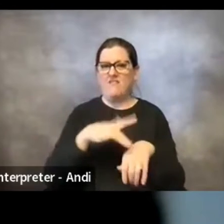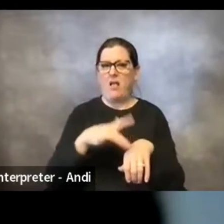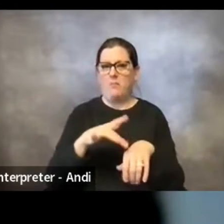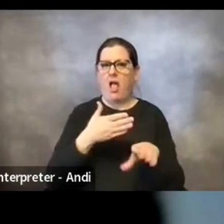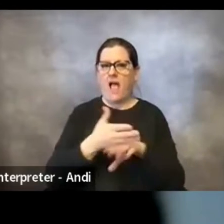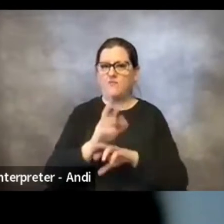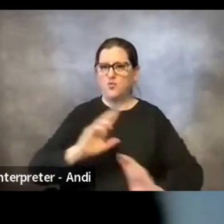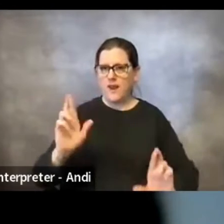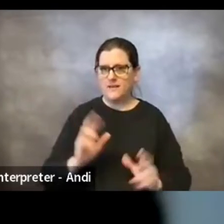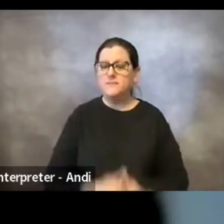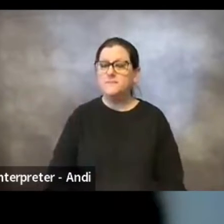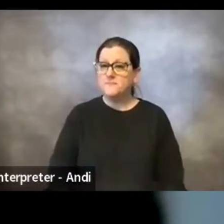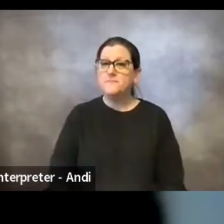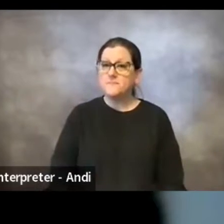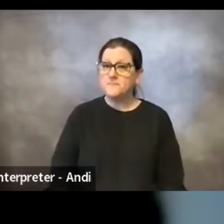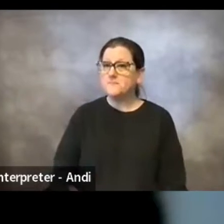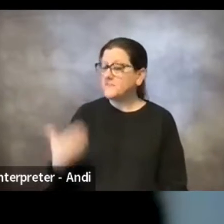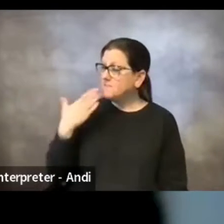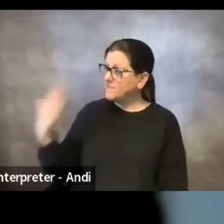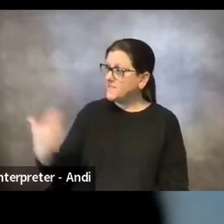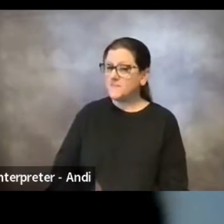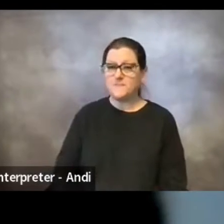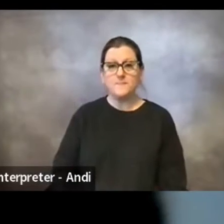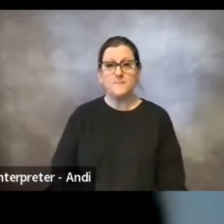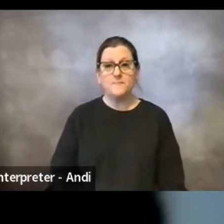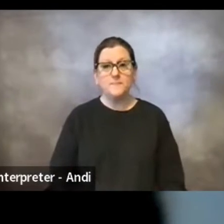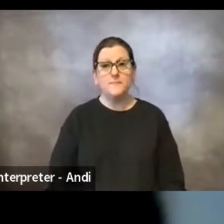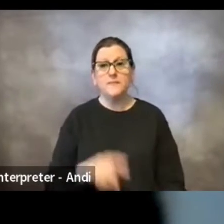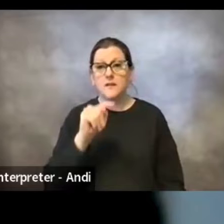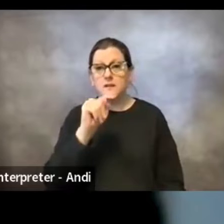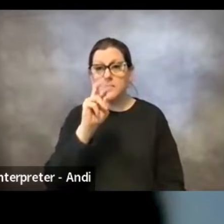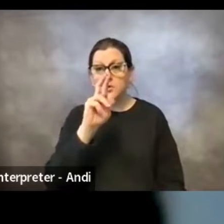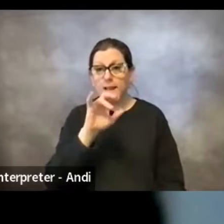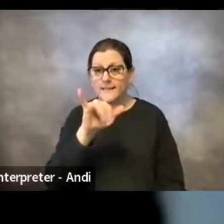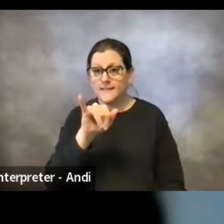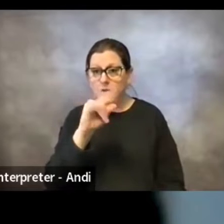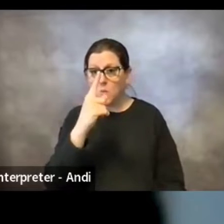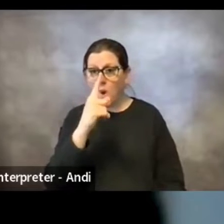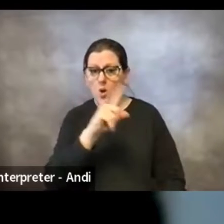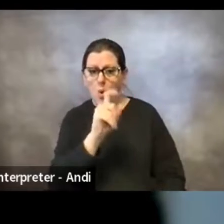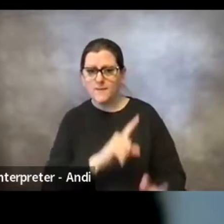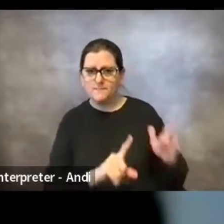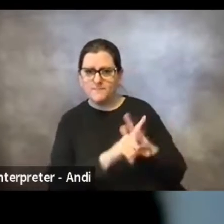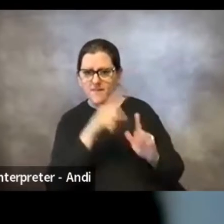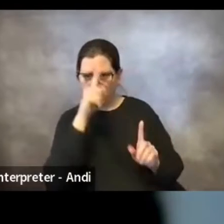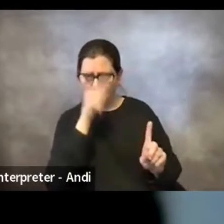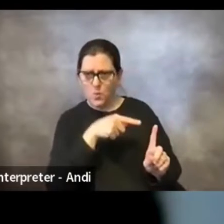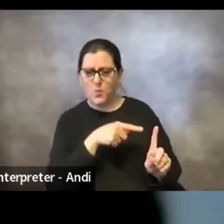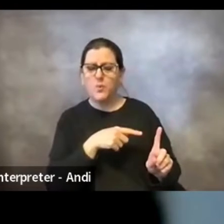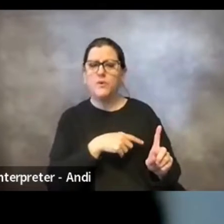Judy Dettmer: Great, thank you. Um, Traci, one question that came in early on was just a